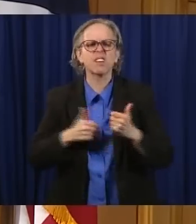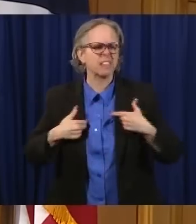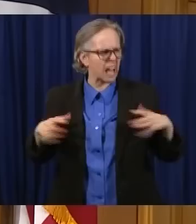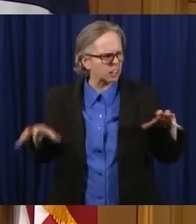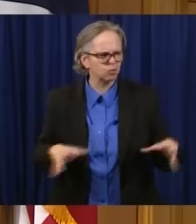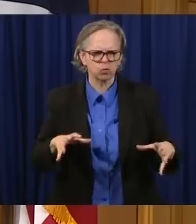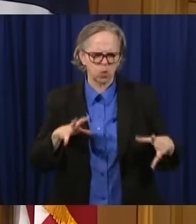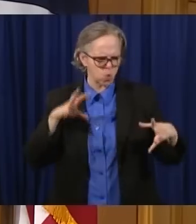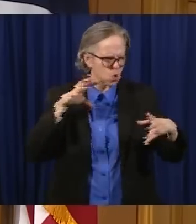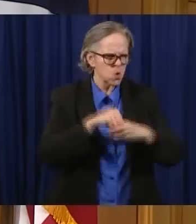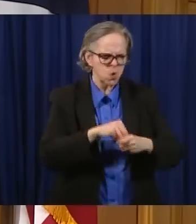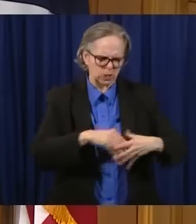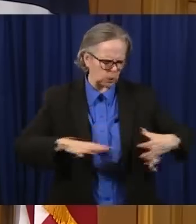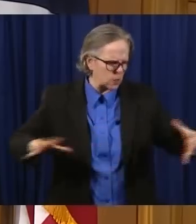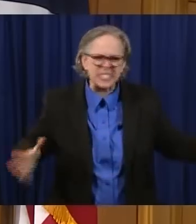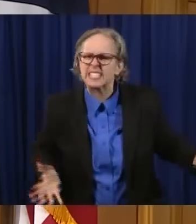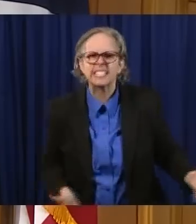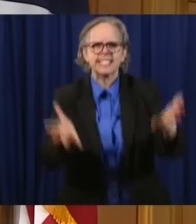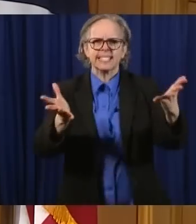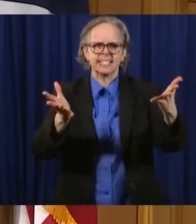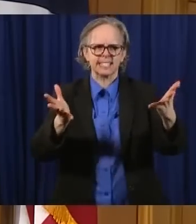MY COMMITMENT IS I WILL FIGHT